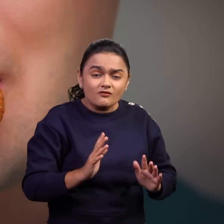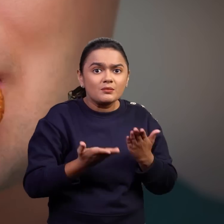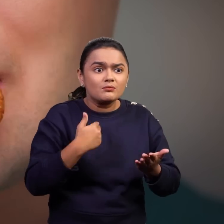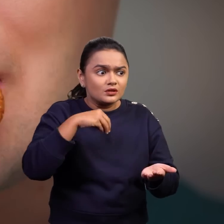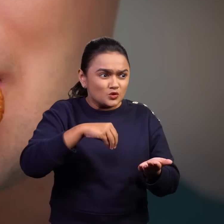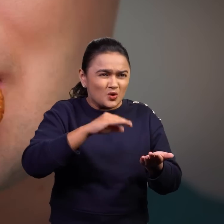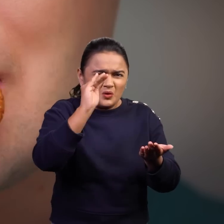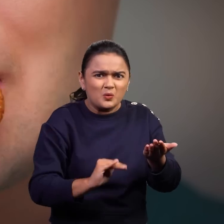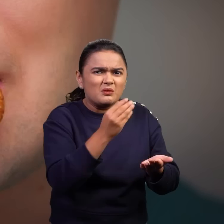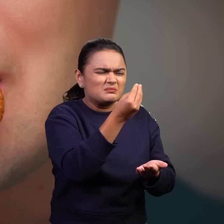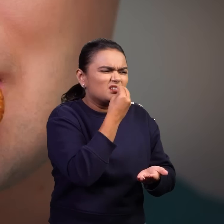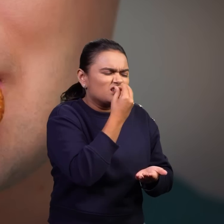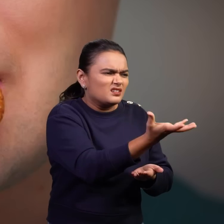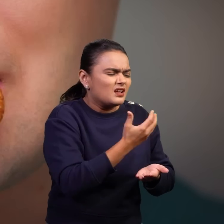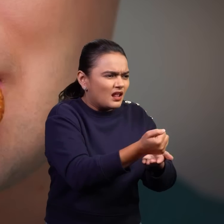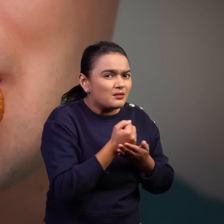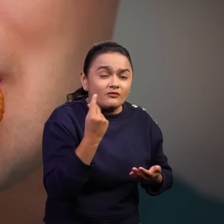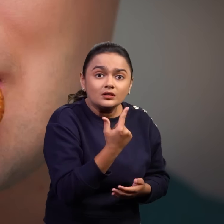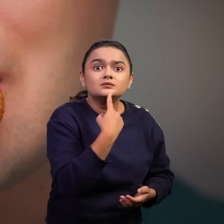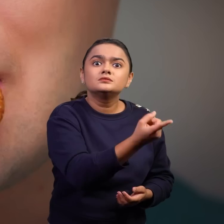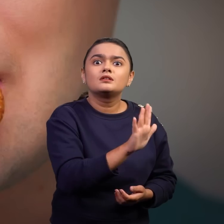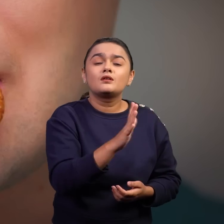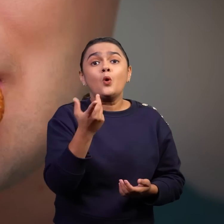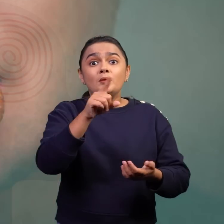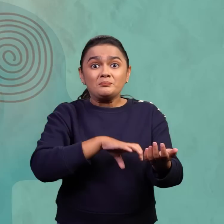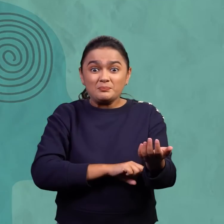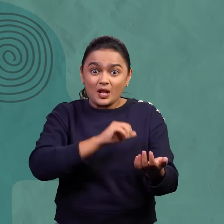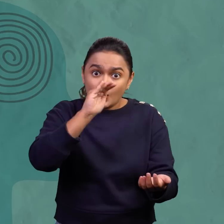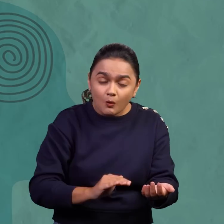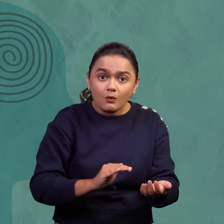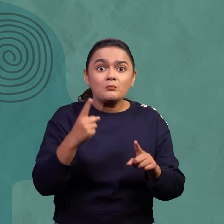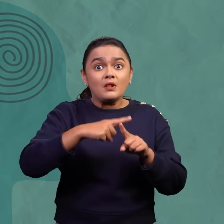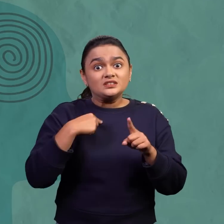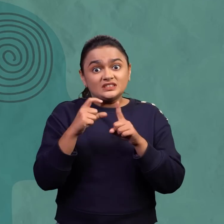and need something to eat. Now consider your blood pressure has dropped and you are diabetic.